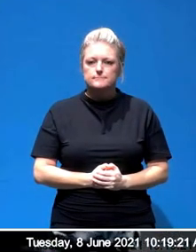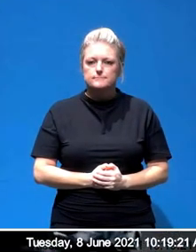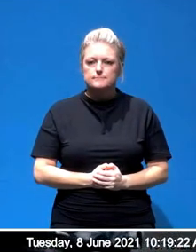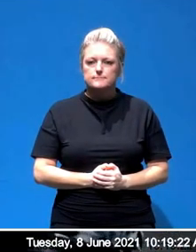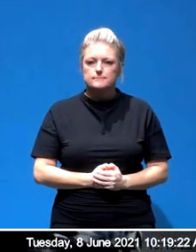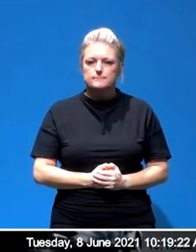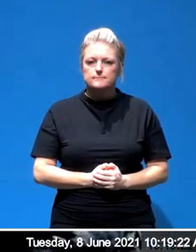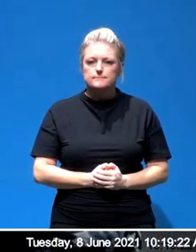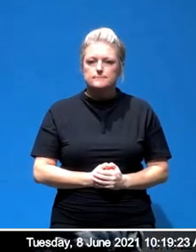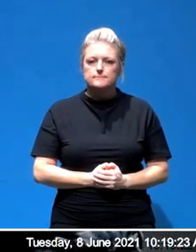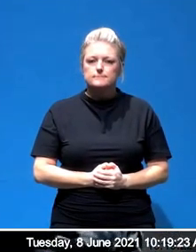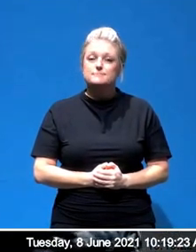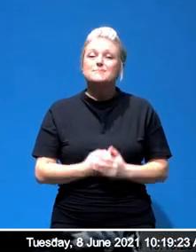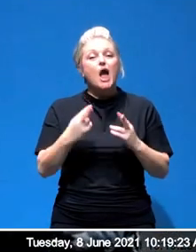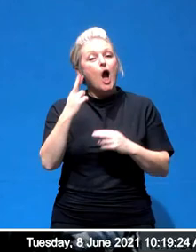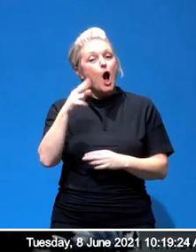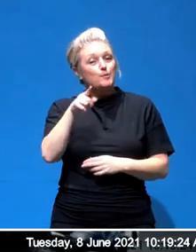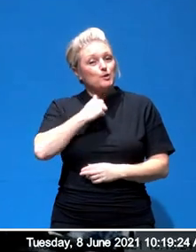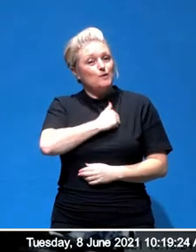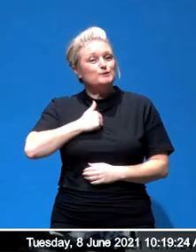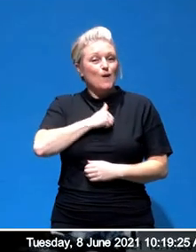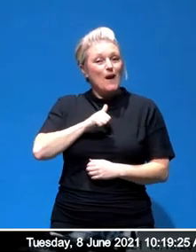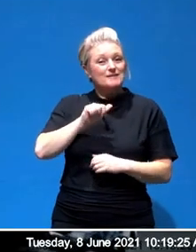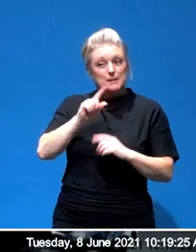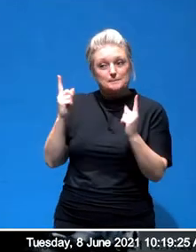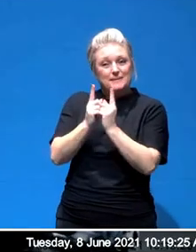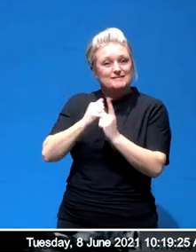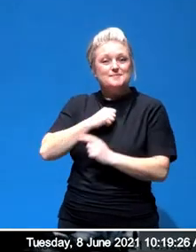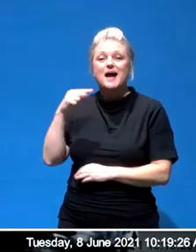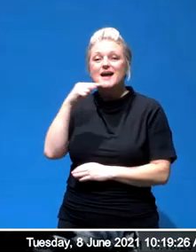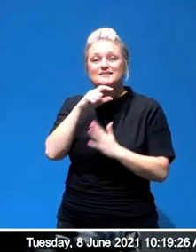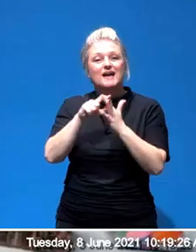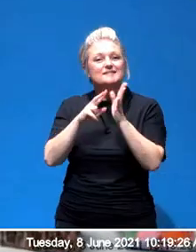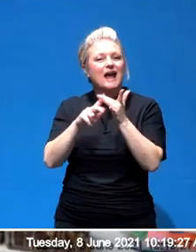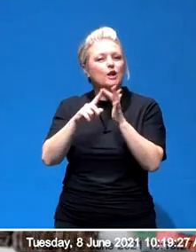I hope you've enjoyed meeting Daniel today and seeing the lovely side of him. There is so much good in Daniel.